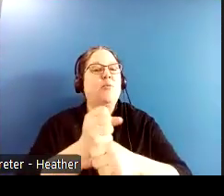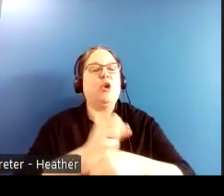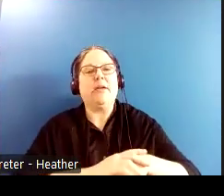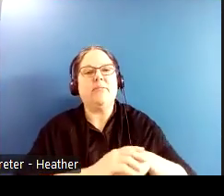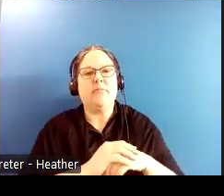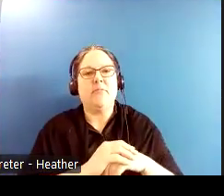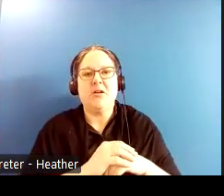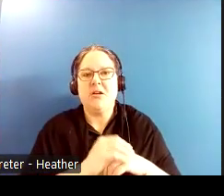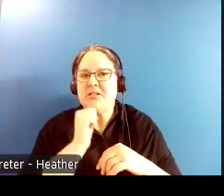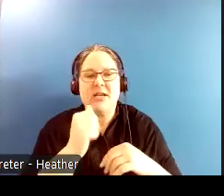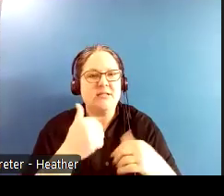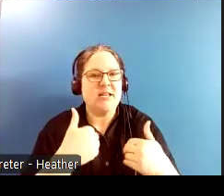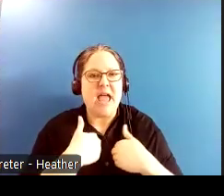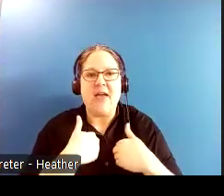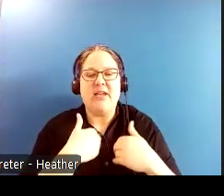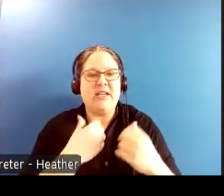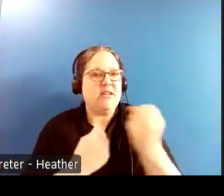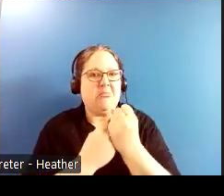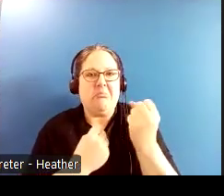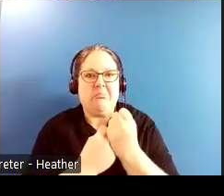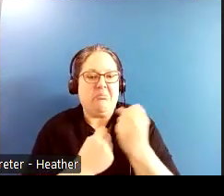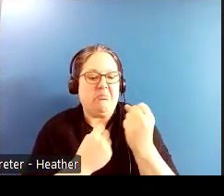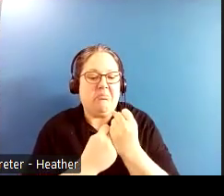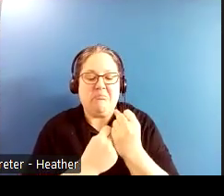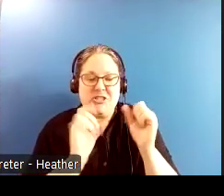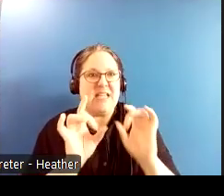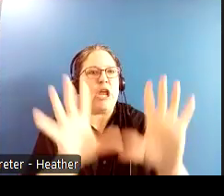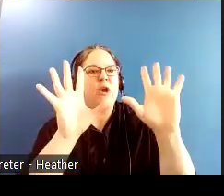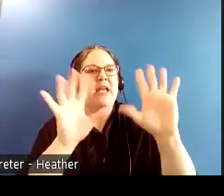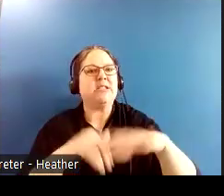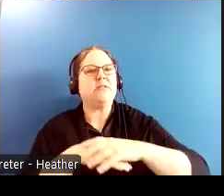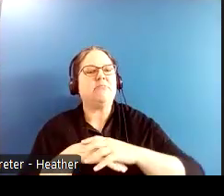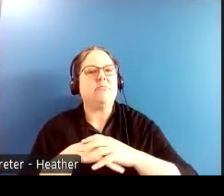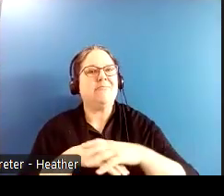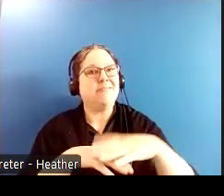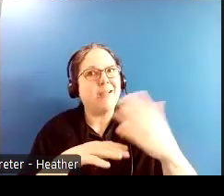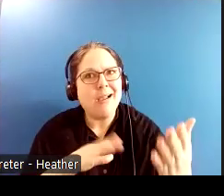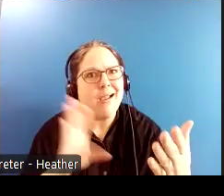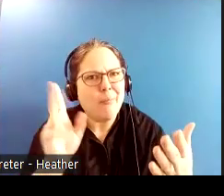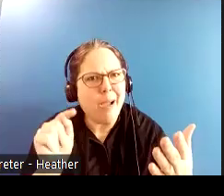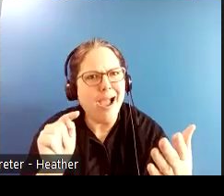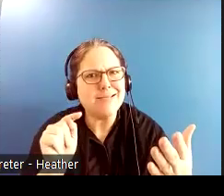any assertions or value to the mean. Just says here it is. But what's notable for our discussion